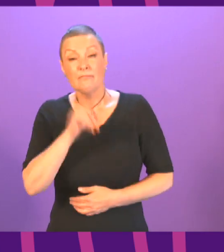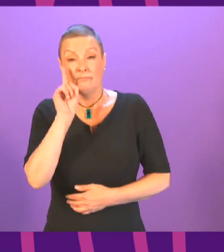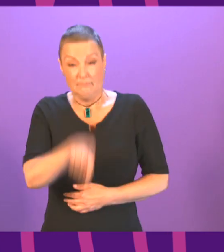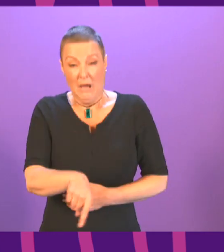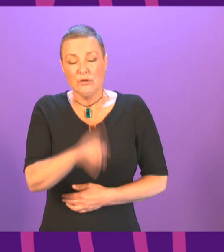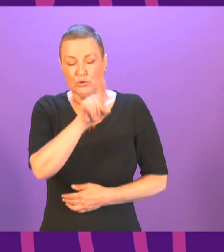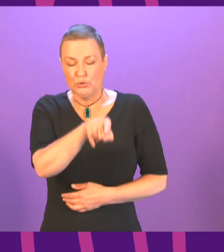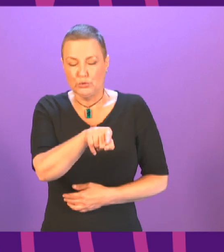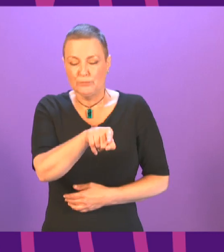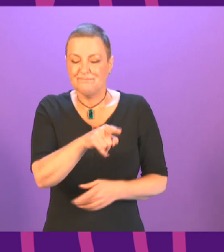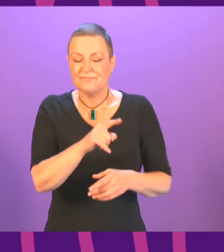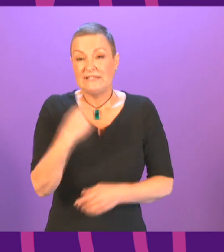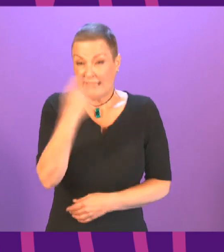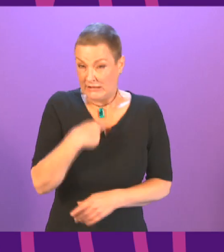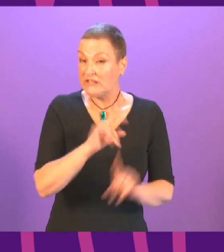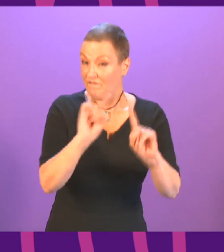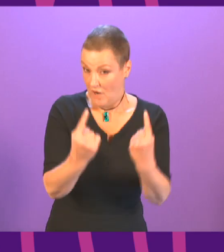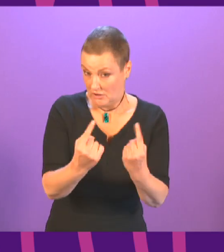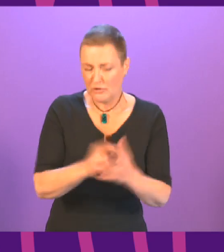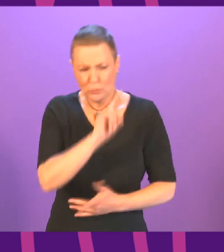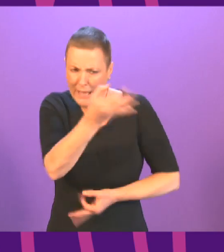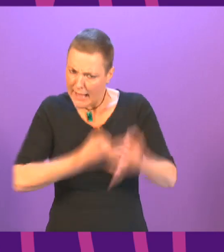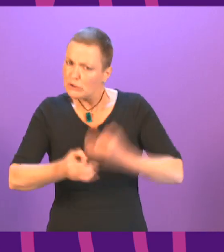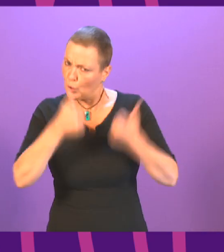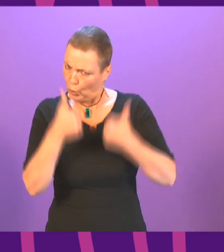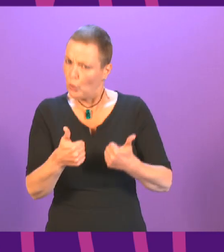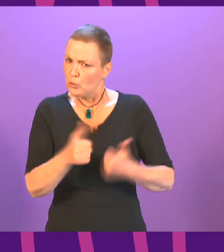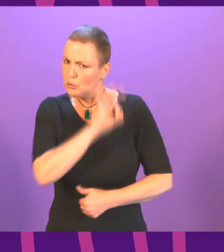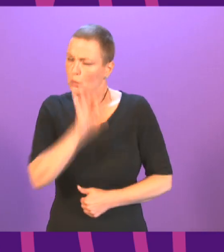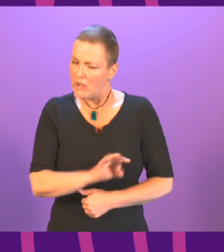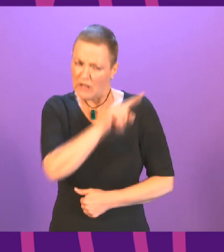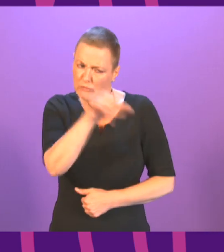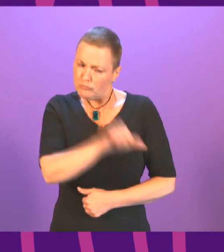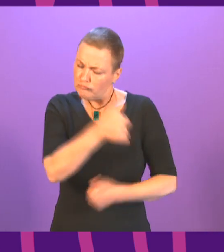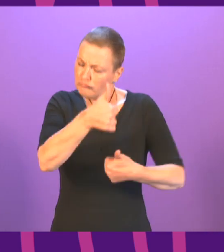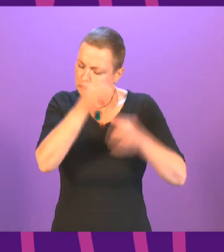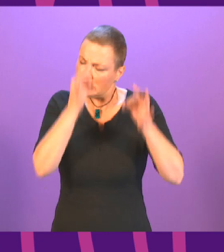on testing. Alison Johnstone asks very legitimate questions and takes the issue very seriously,